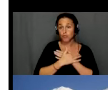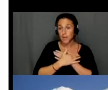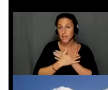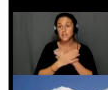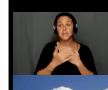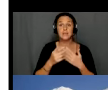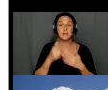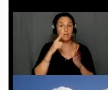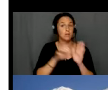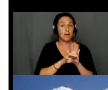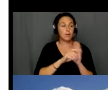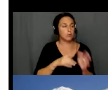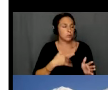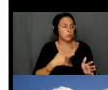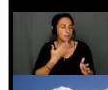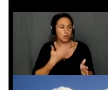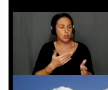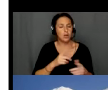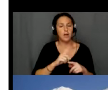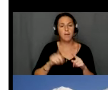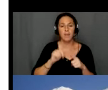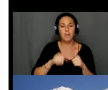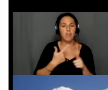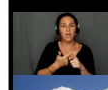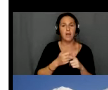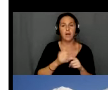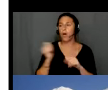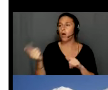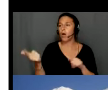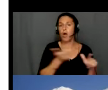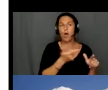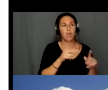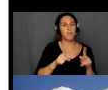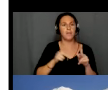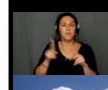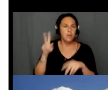of the people are out there looking, start making fun of you, look, you